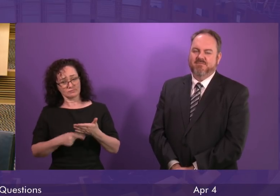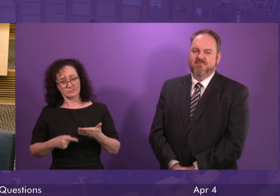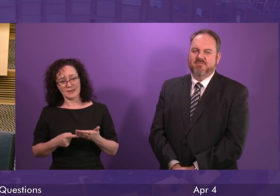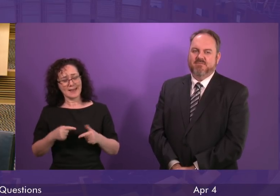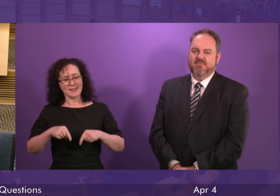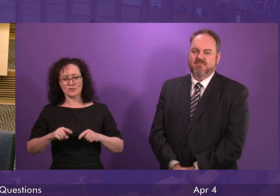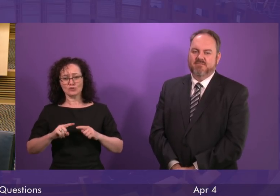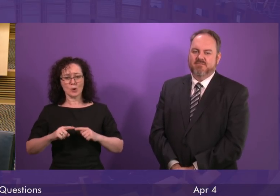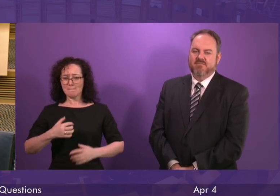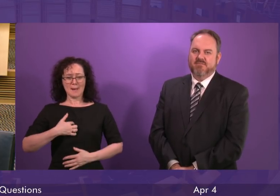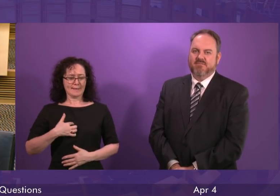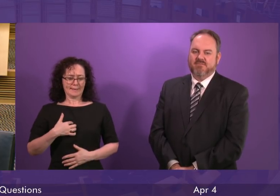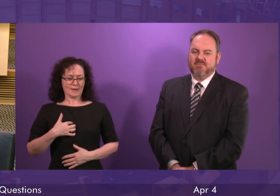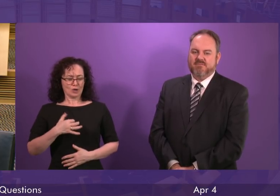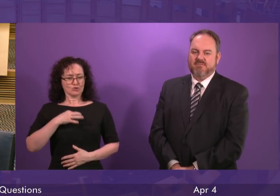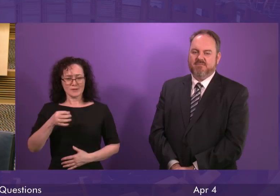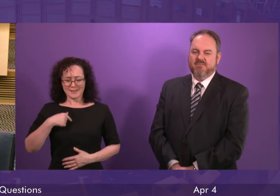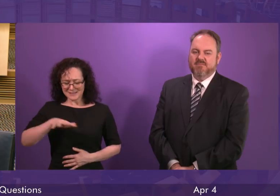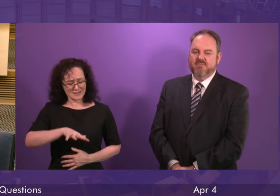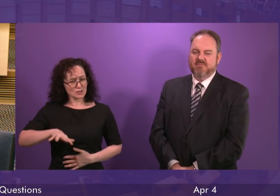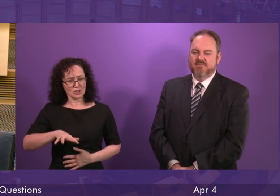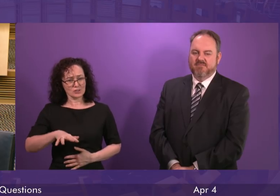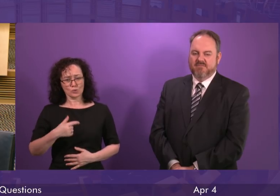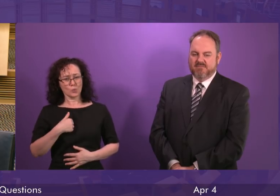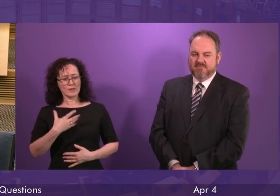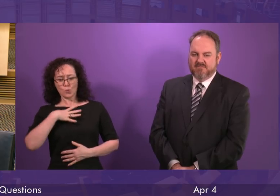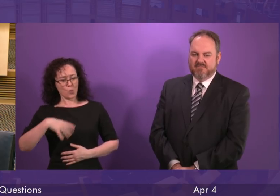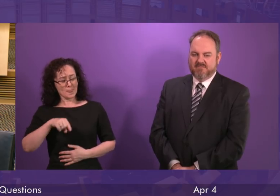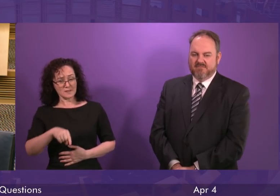situation is not of my choosing or of Willie Rennie’s choosing. My preference is for